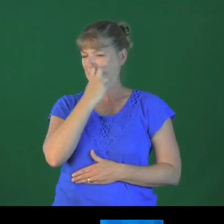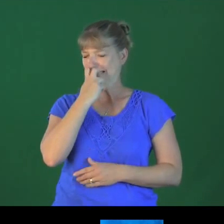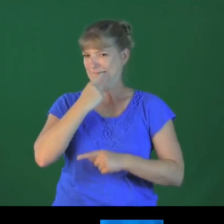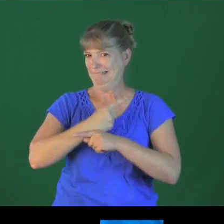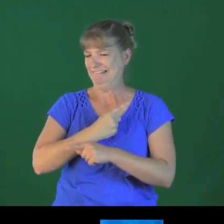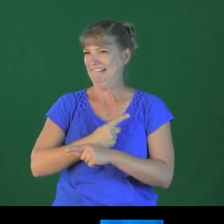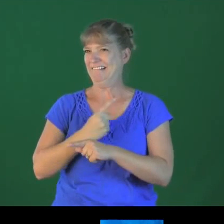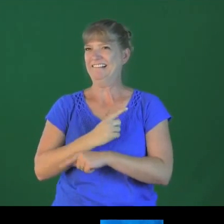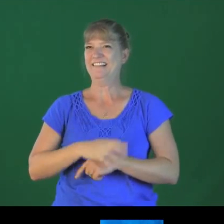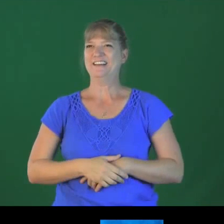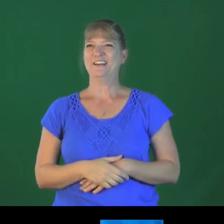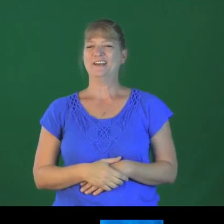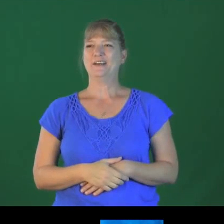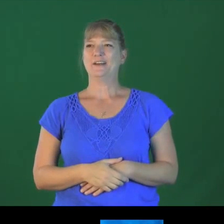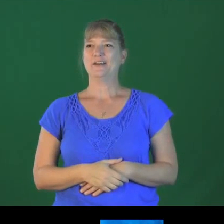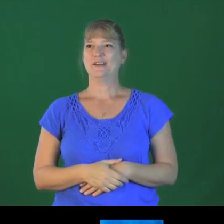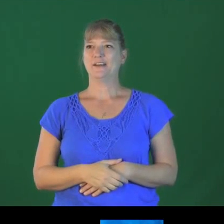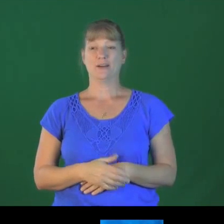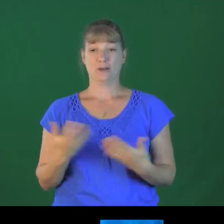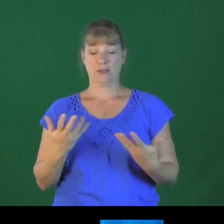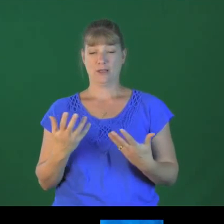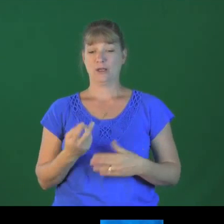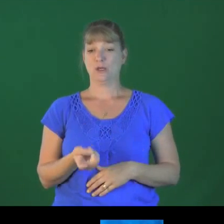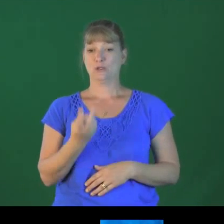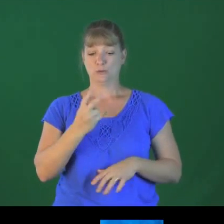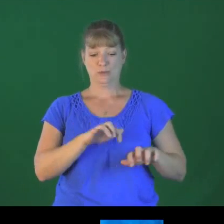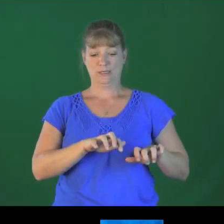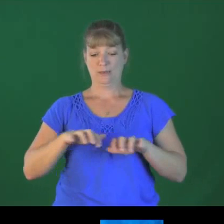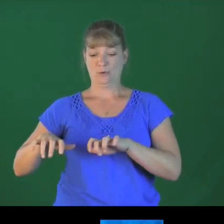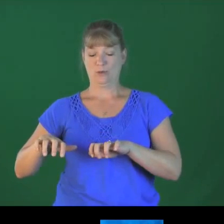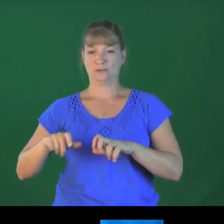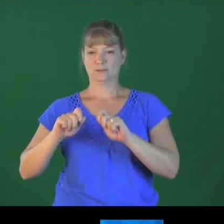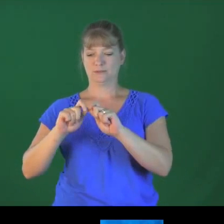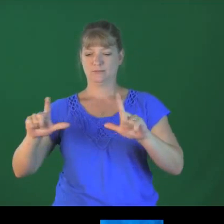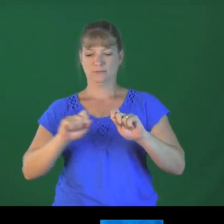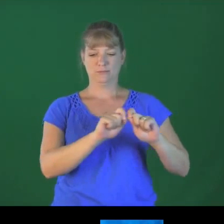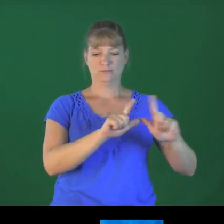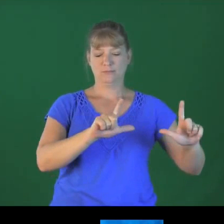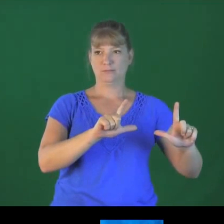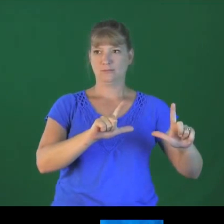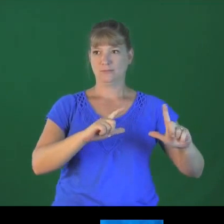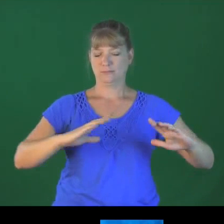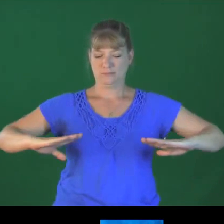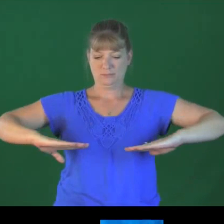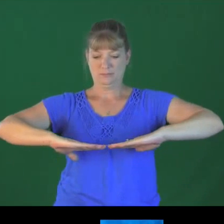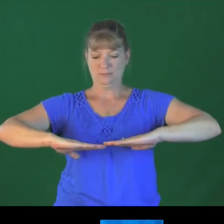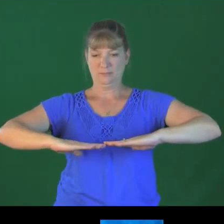it's two keyboards with two small screens. You place them back to back,